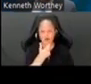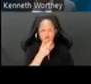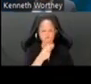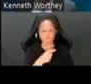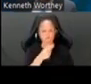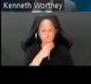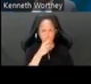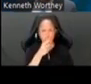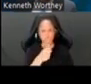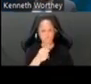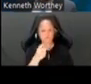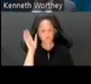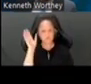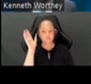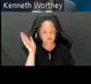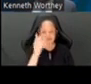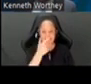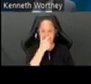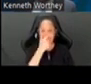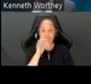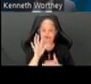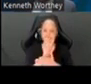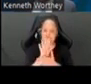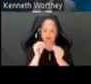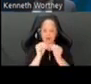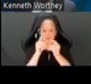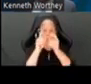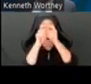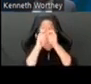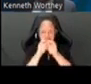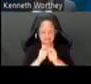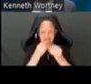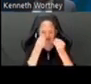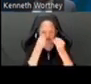going to present it, the videos give you more detailed information about each module, including